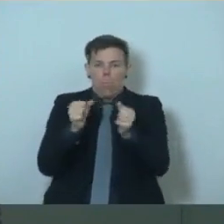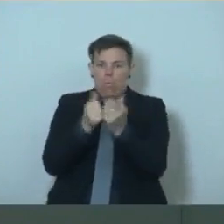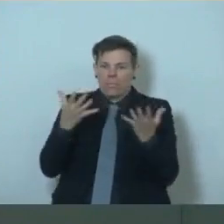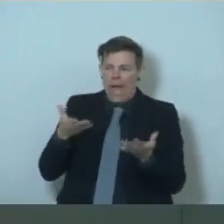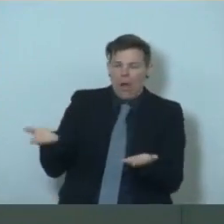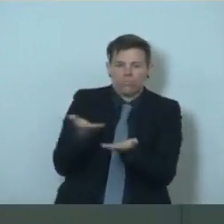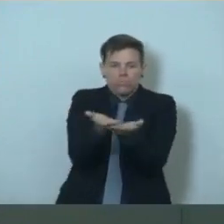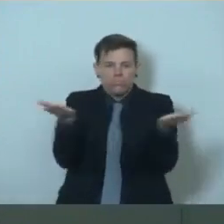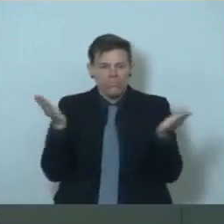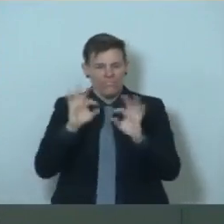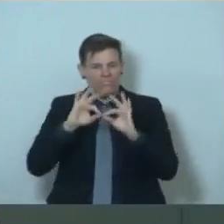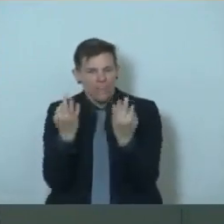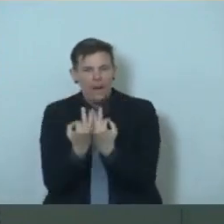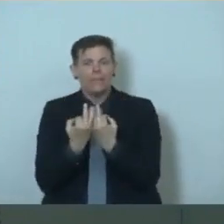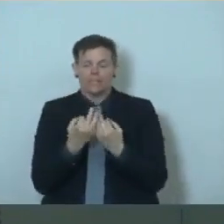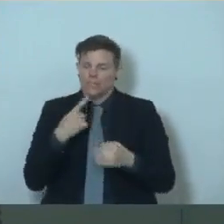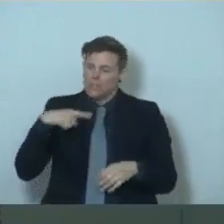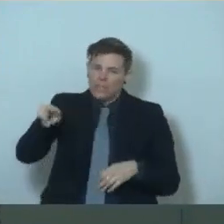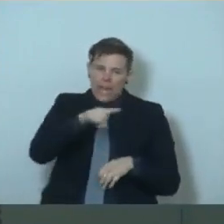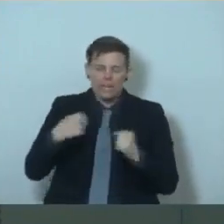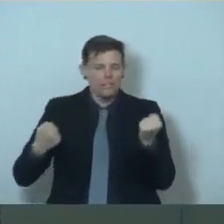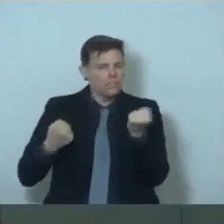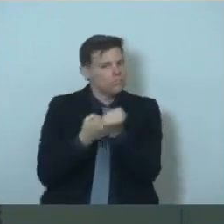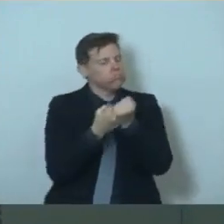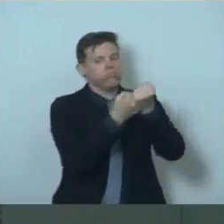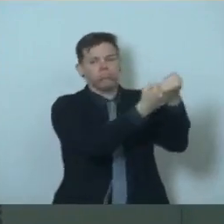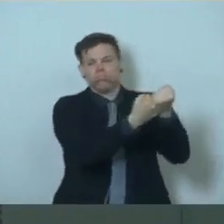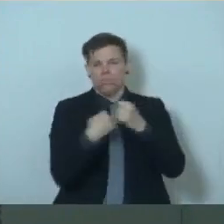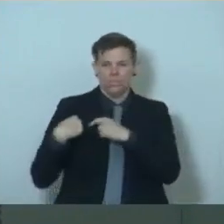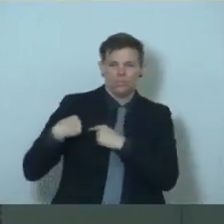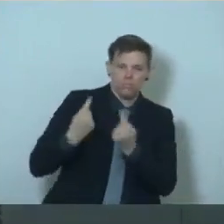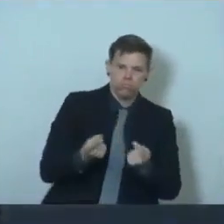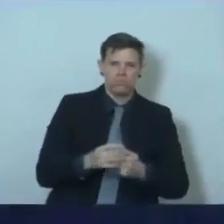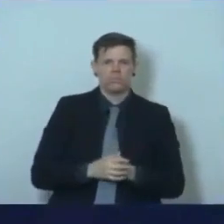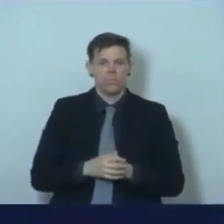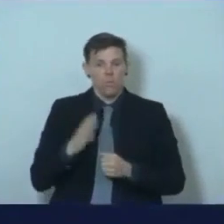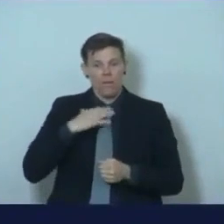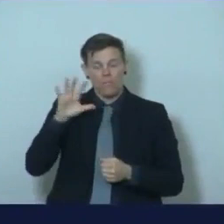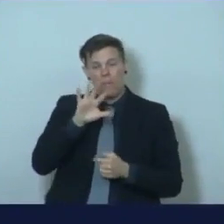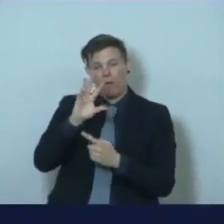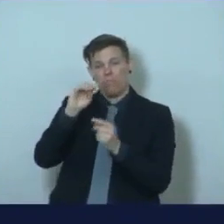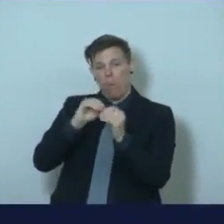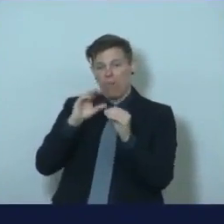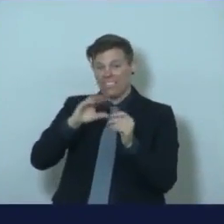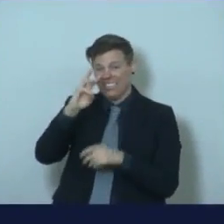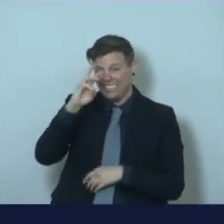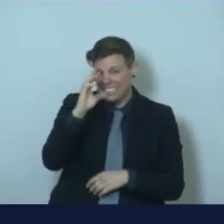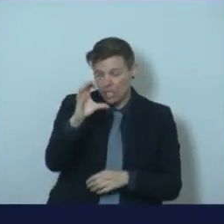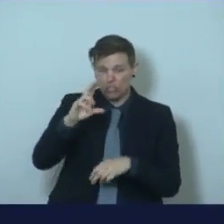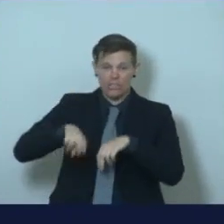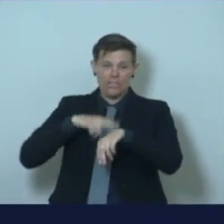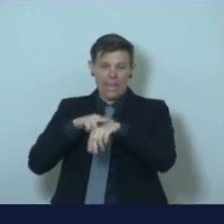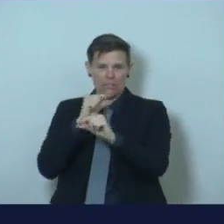WE CAN'T DO WITHOUT OUR FAMILIES IN EMPLOYER AND IN CRE CREDIBLY SUPPORTIVE OFANCE LIKE TO THANK THEM AS WELL.